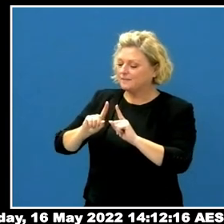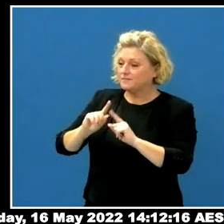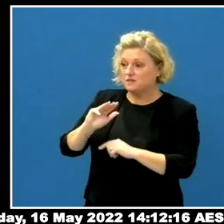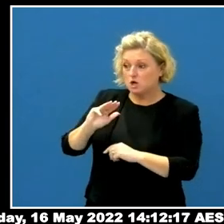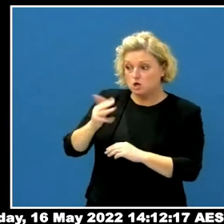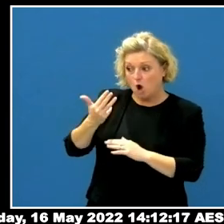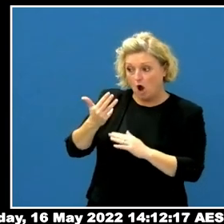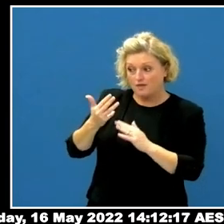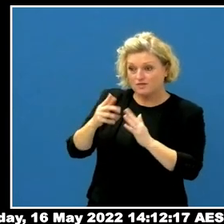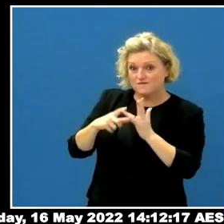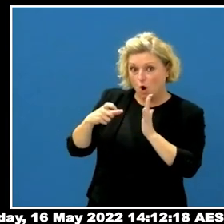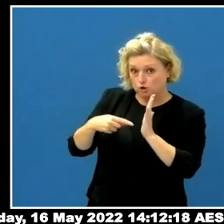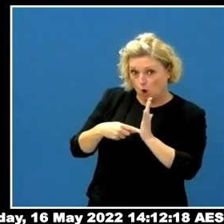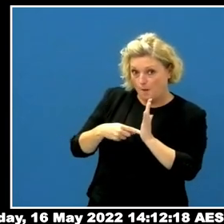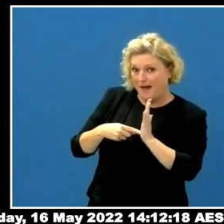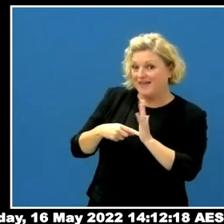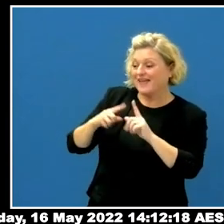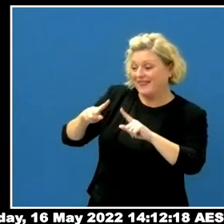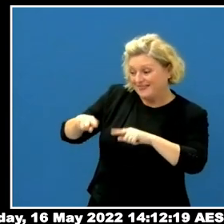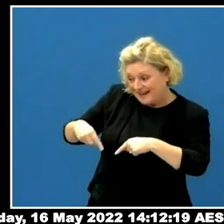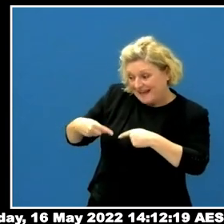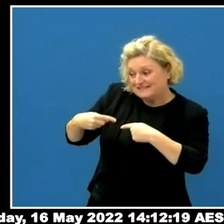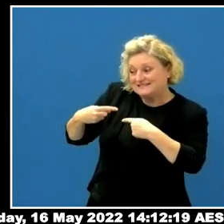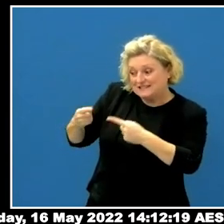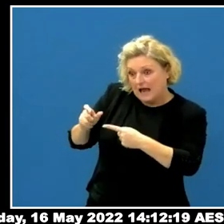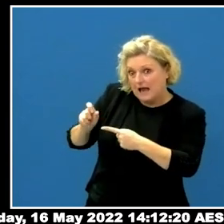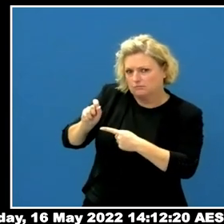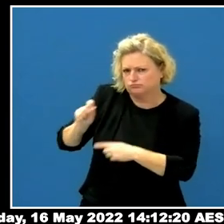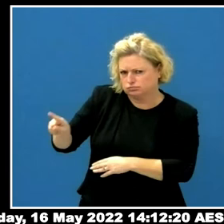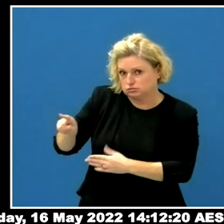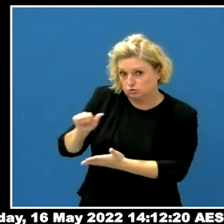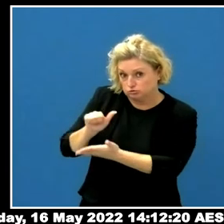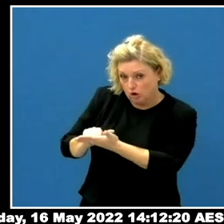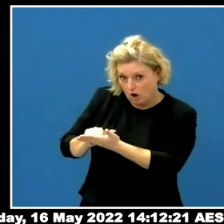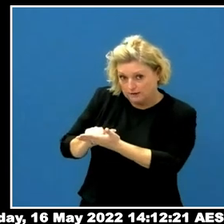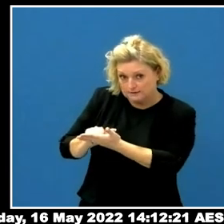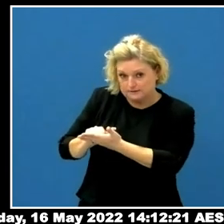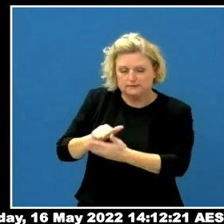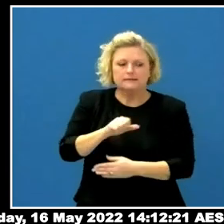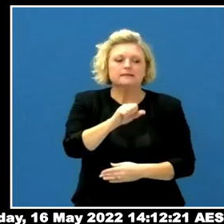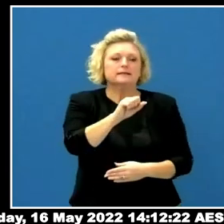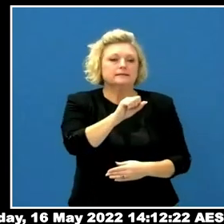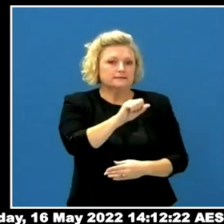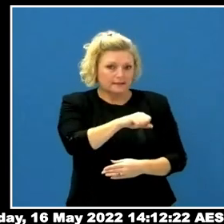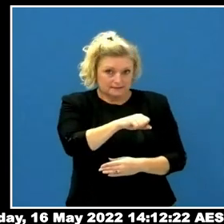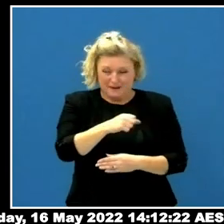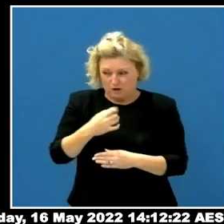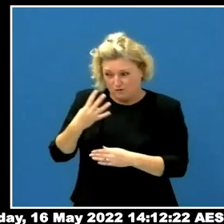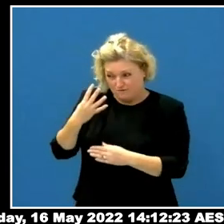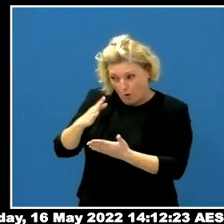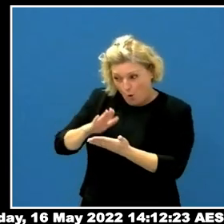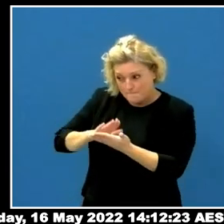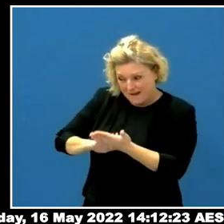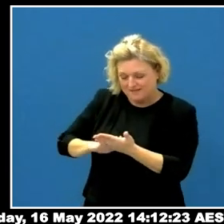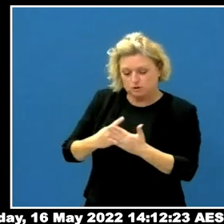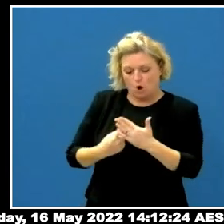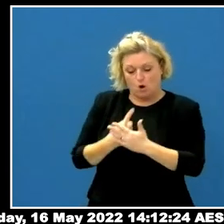And this is about four months after what had happened in the July incident in front of your house? LILLY: Yeah, the initial.